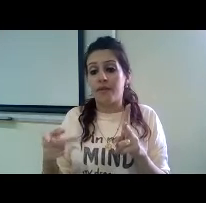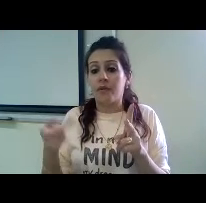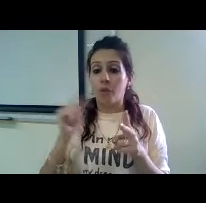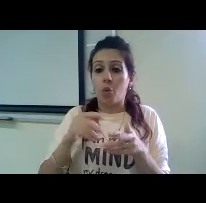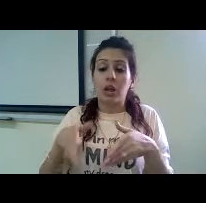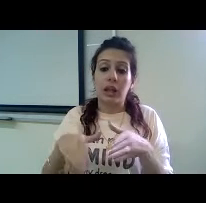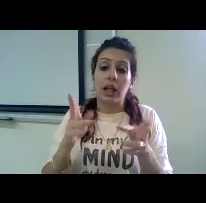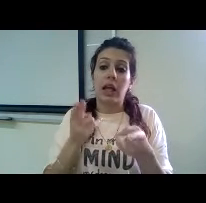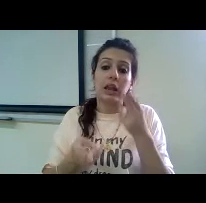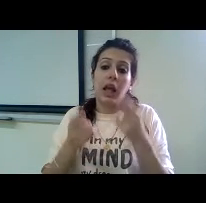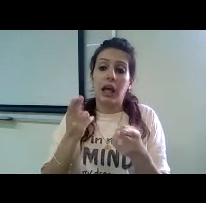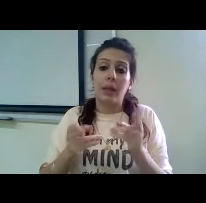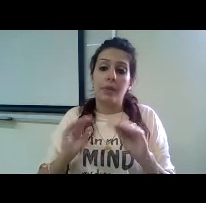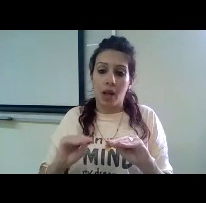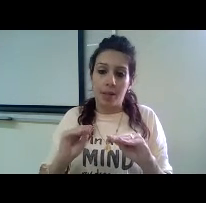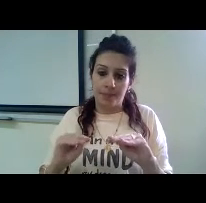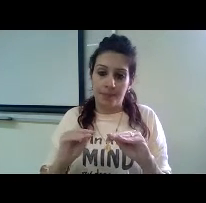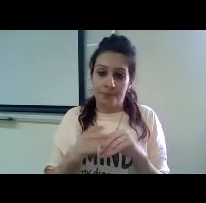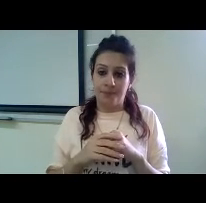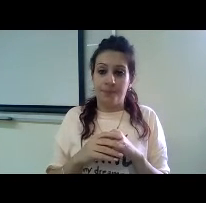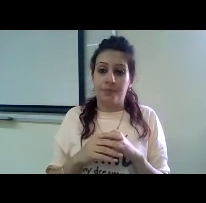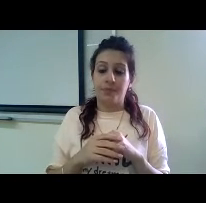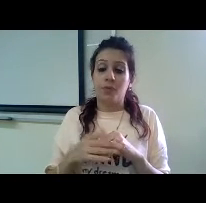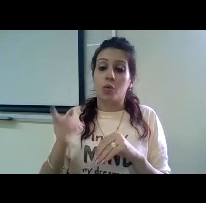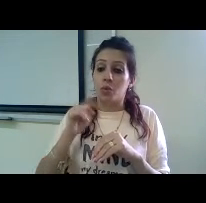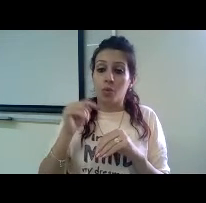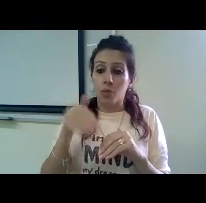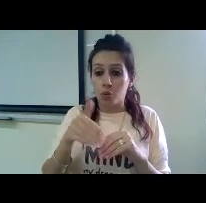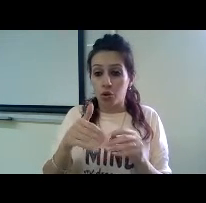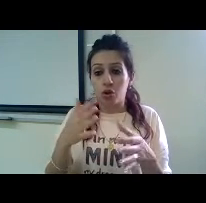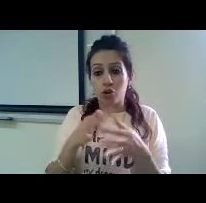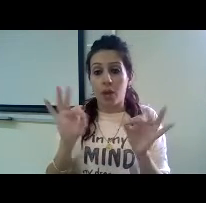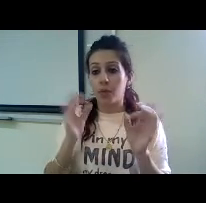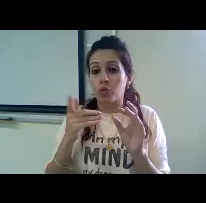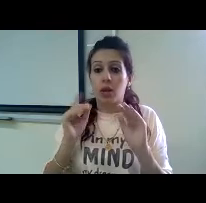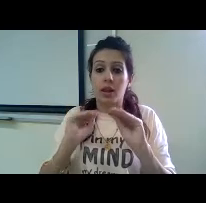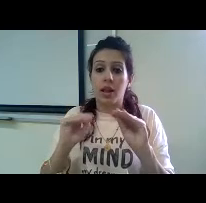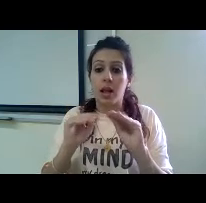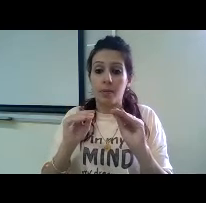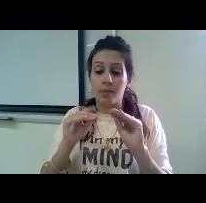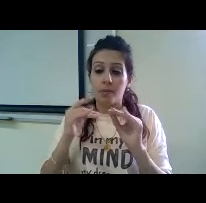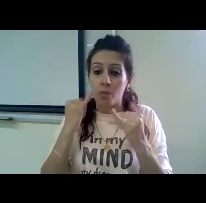and should include follow-up support to help teachers integrate new skills